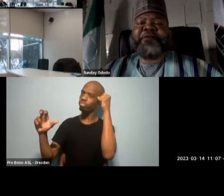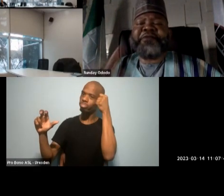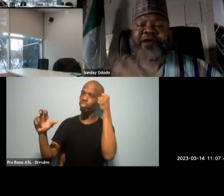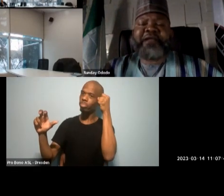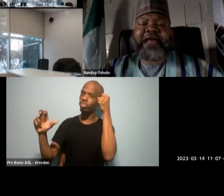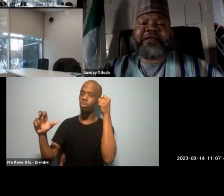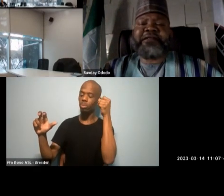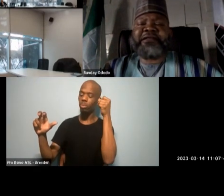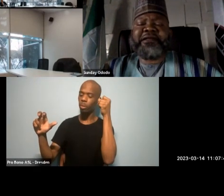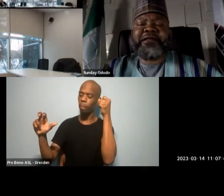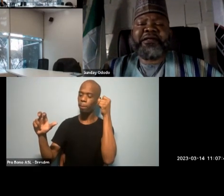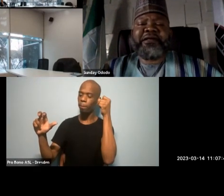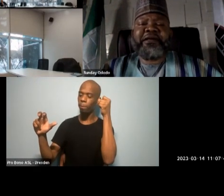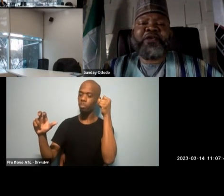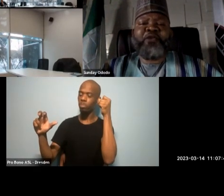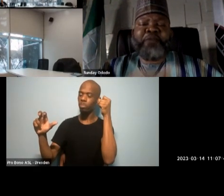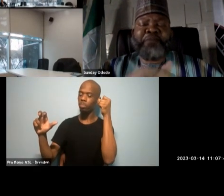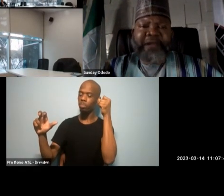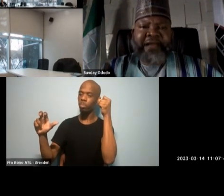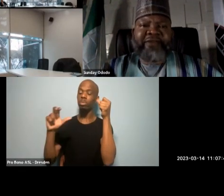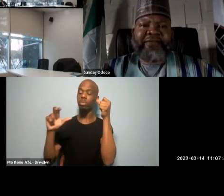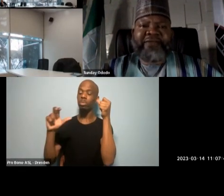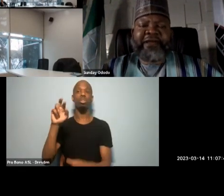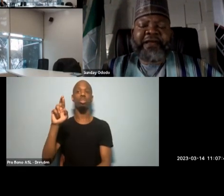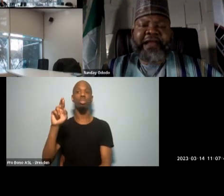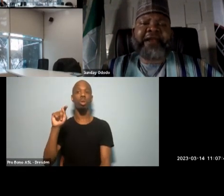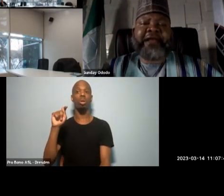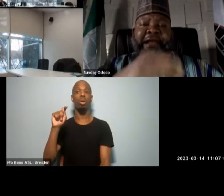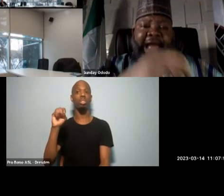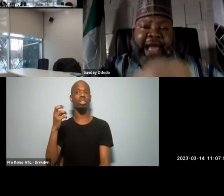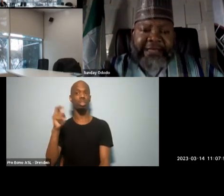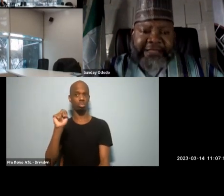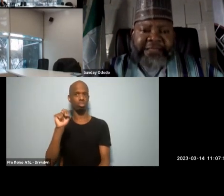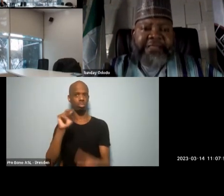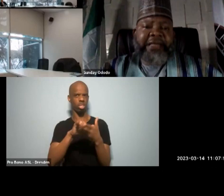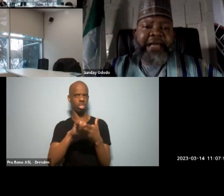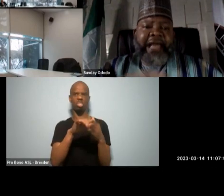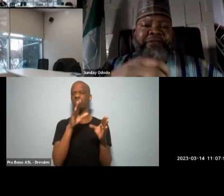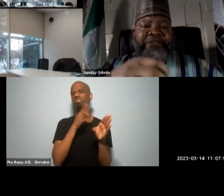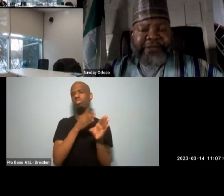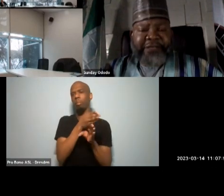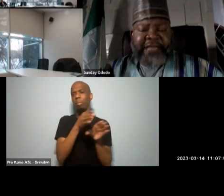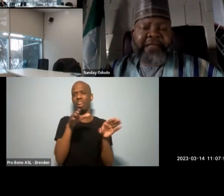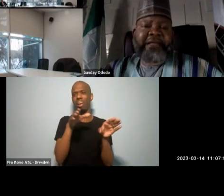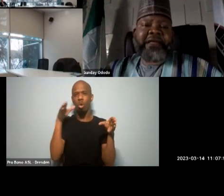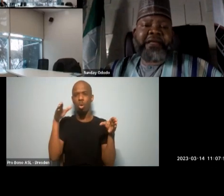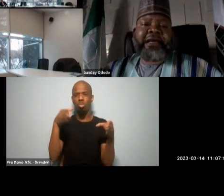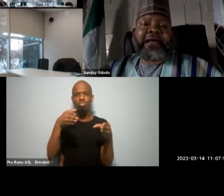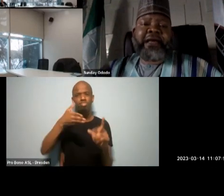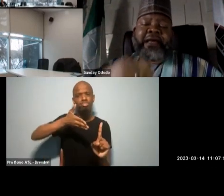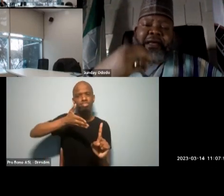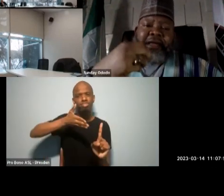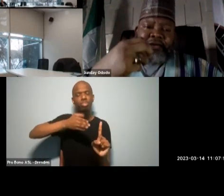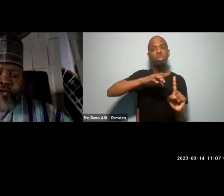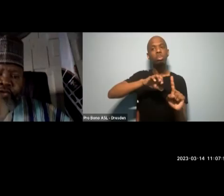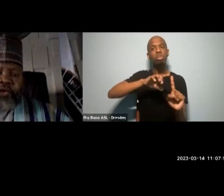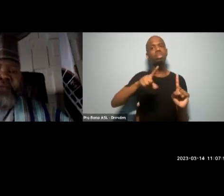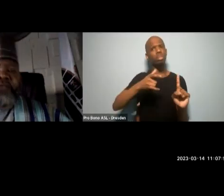but beyond that, we believe that artists can be supported to grow